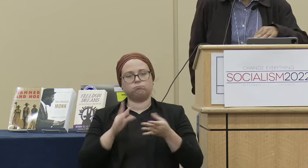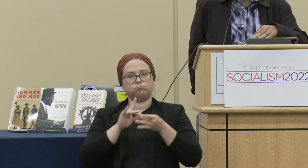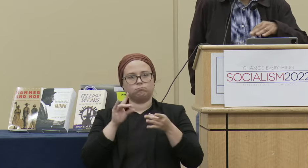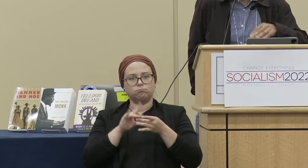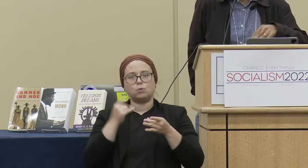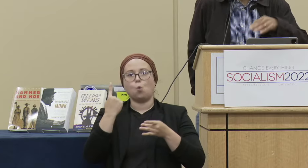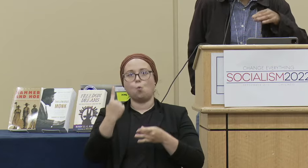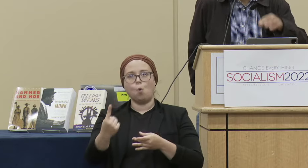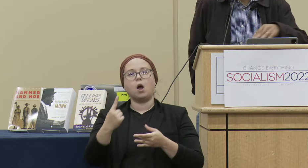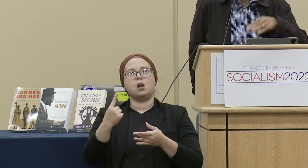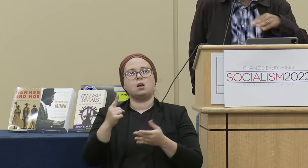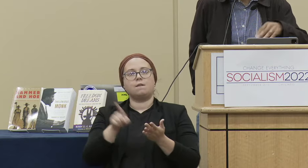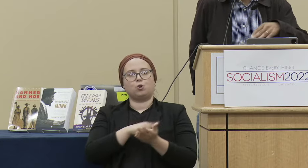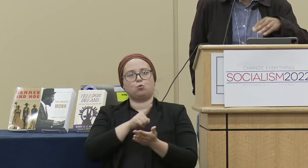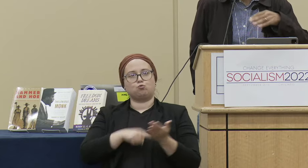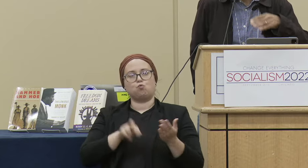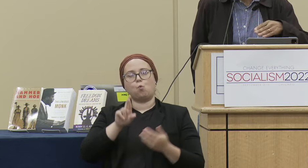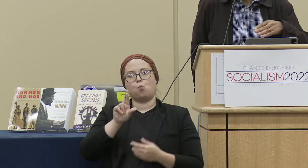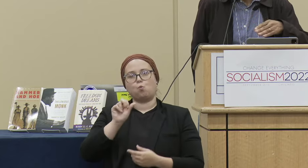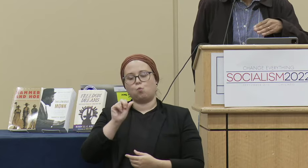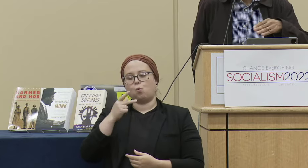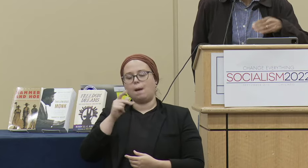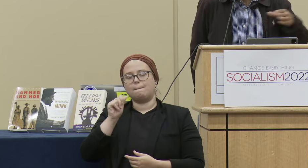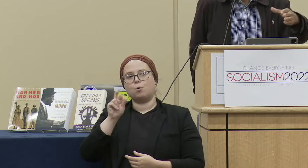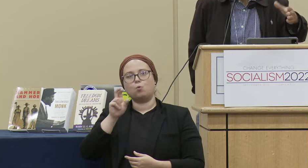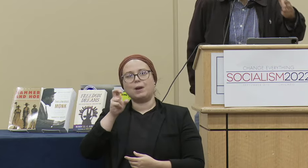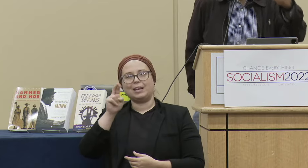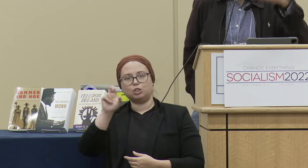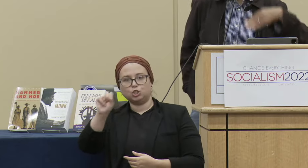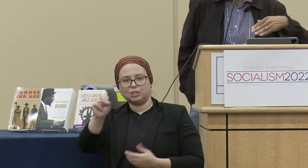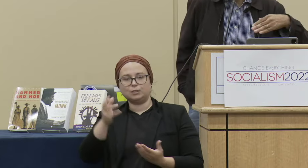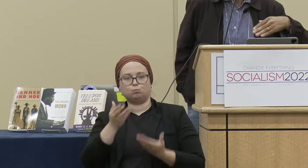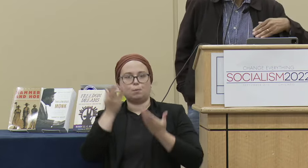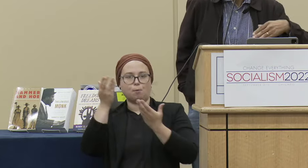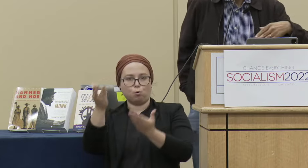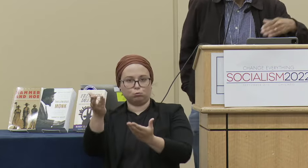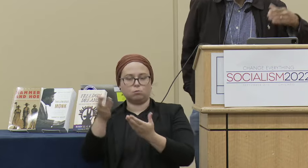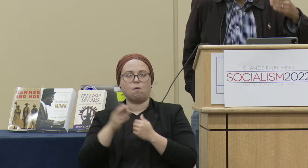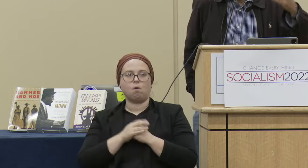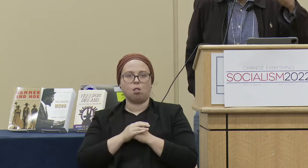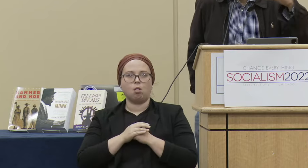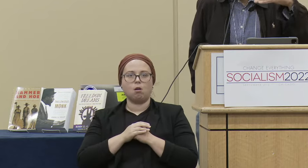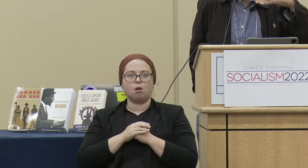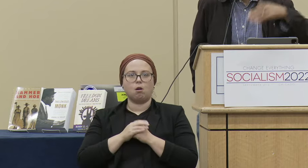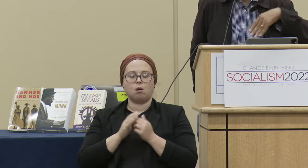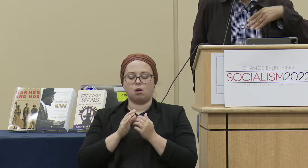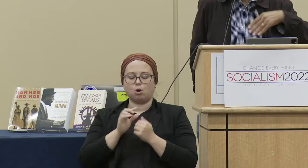say about this, is that one of the critiques of the